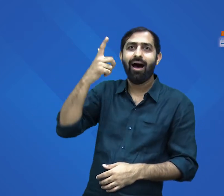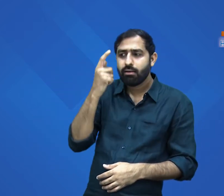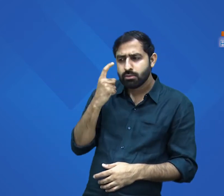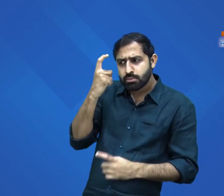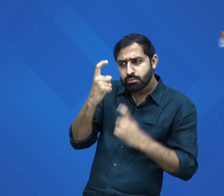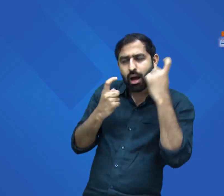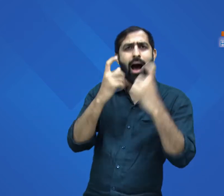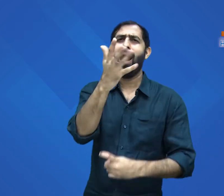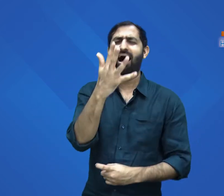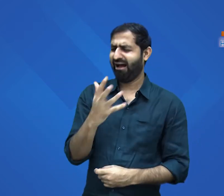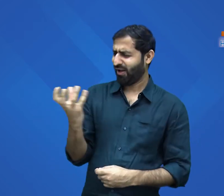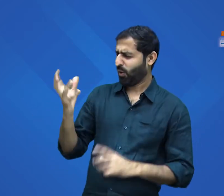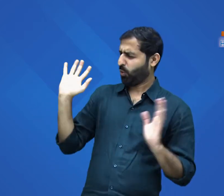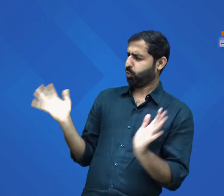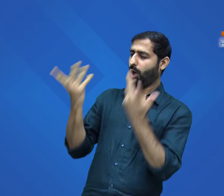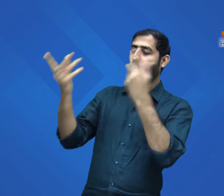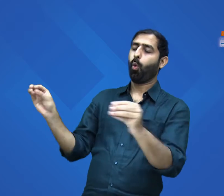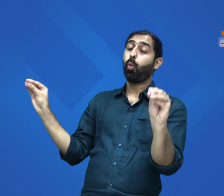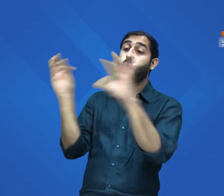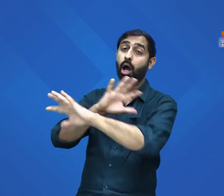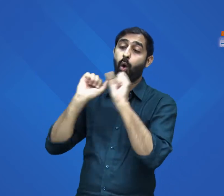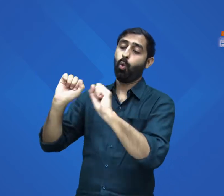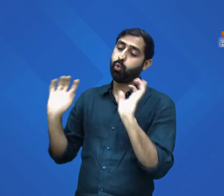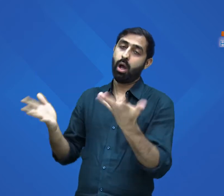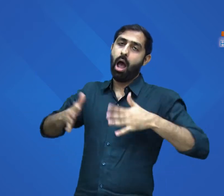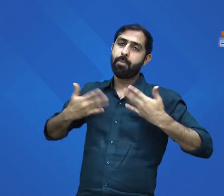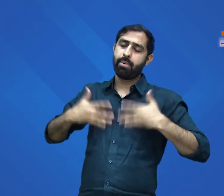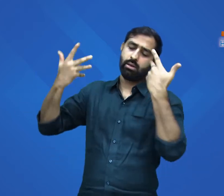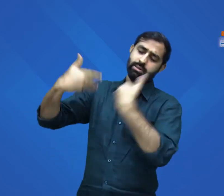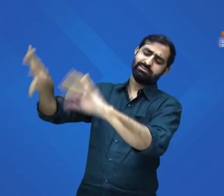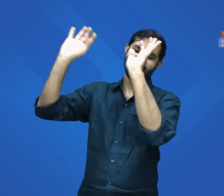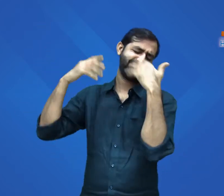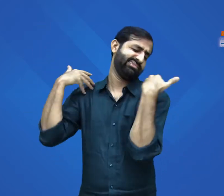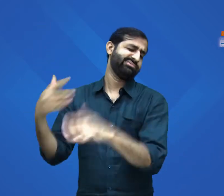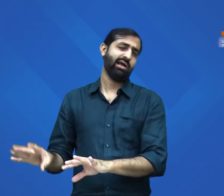to investigate, to think, and to ponder on the whole process of the apple falling to the ground.